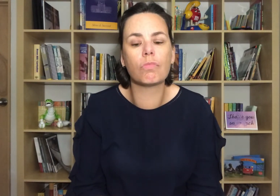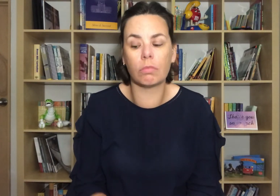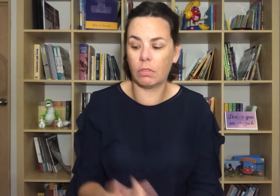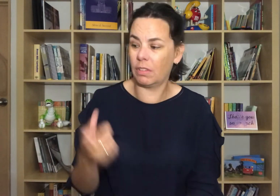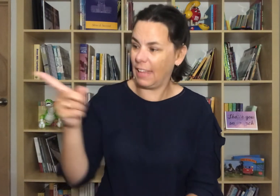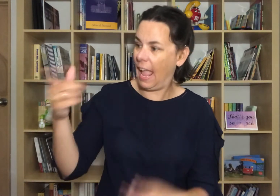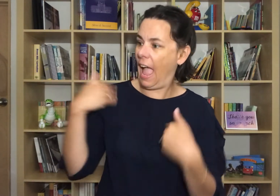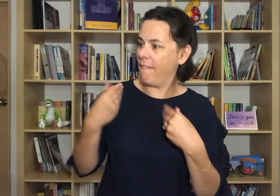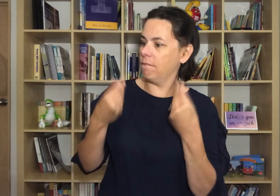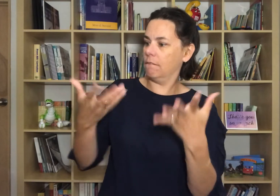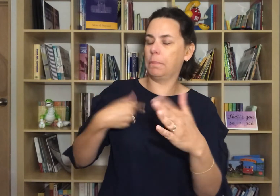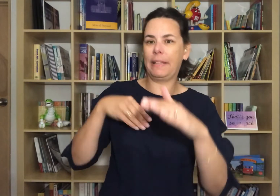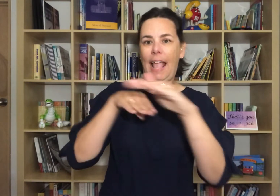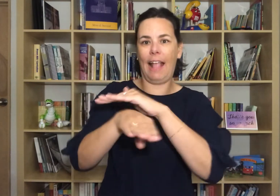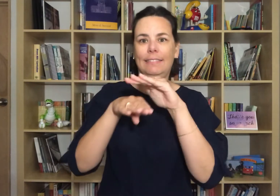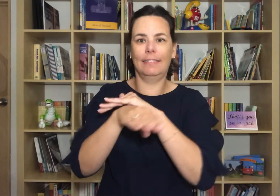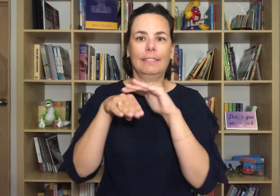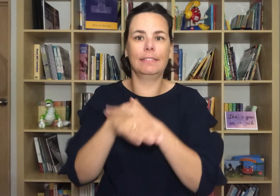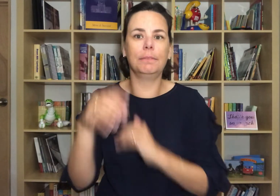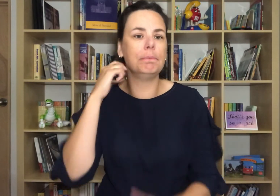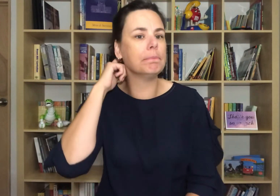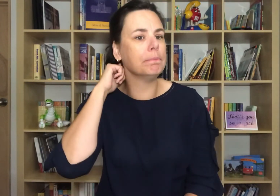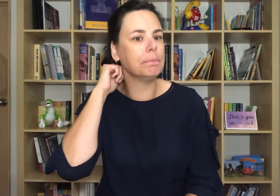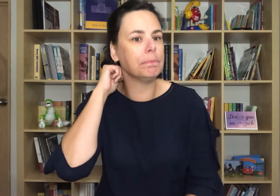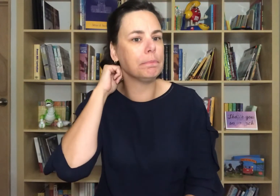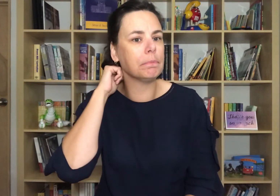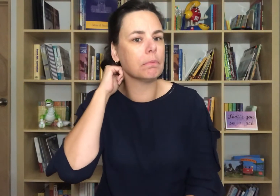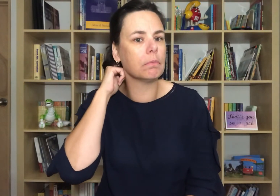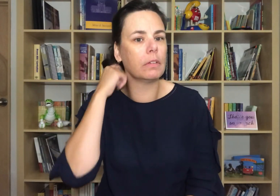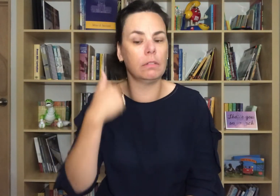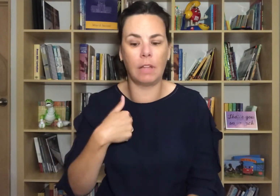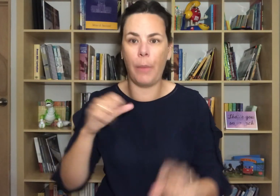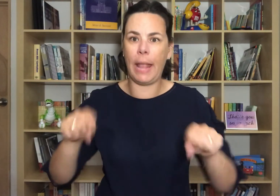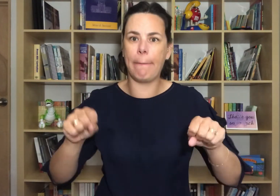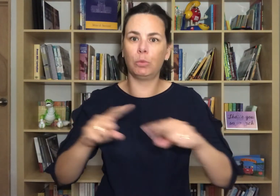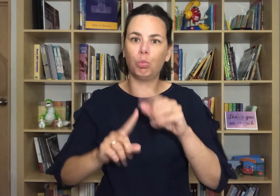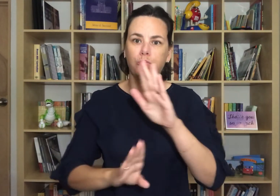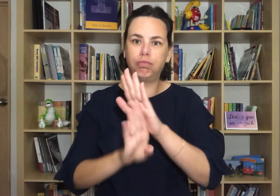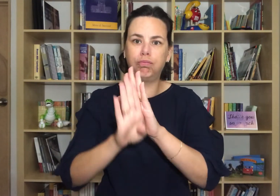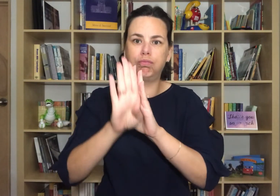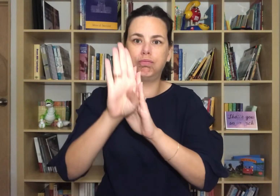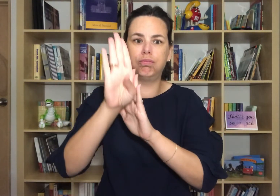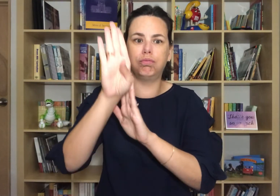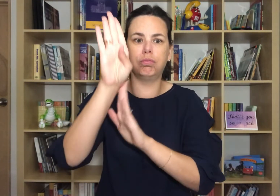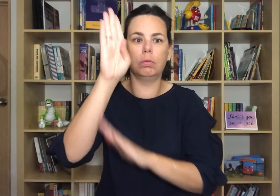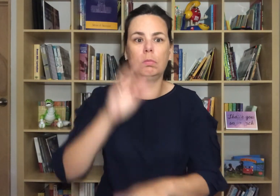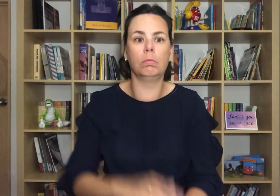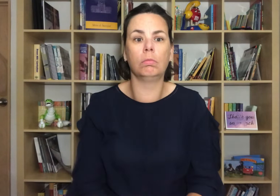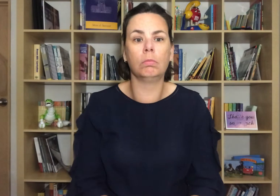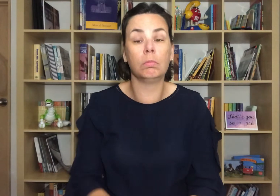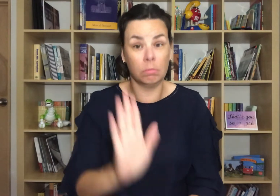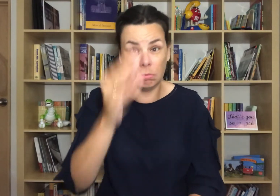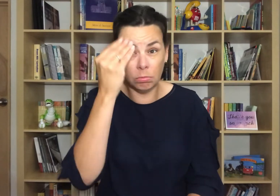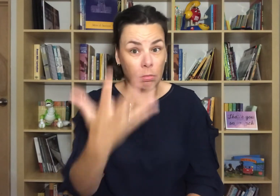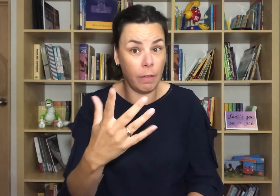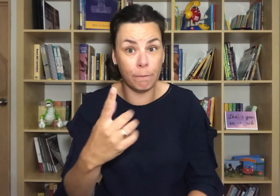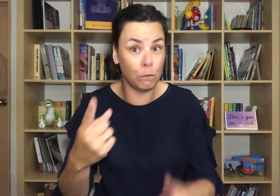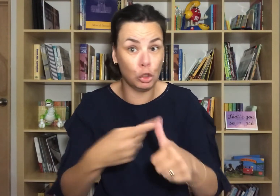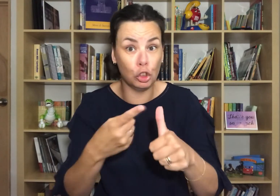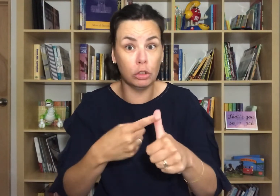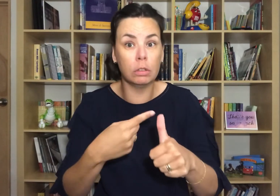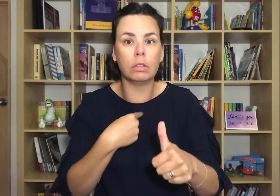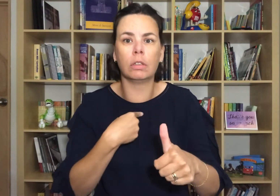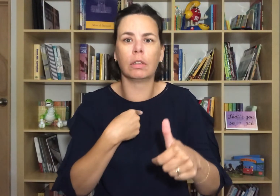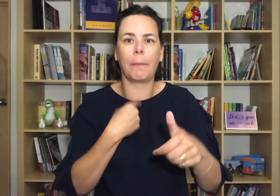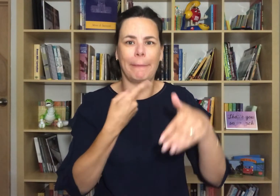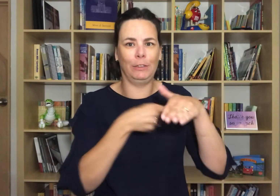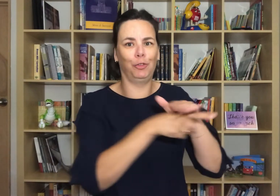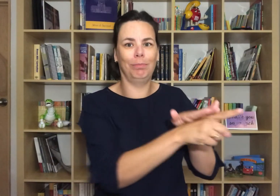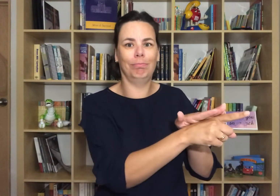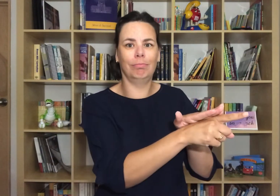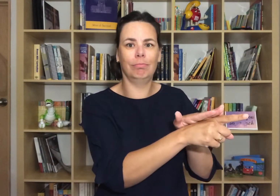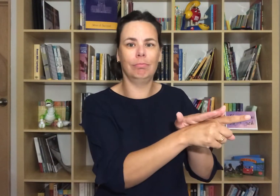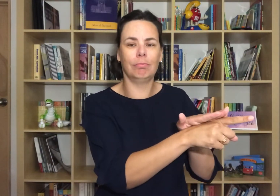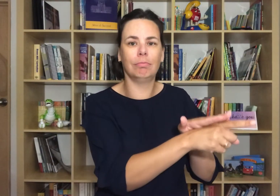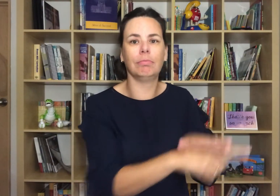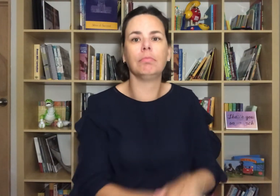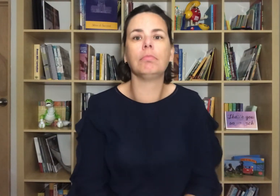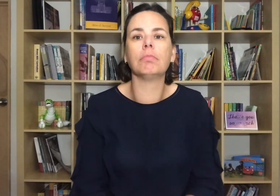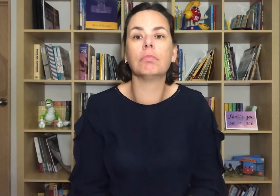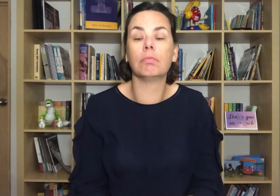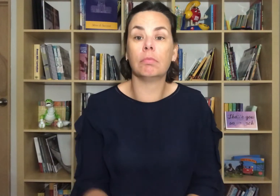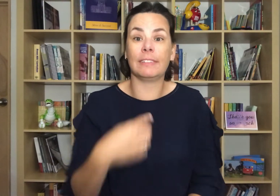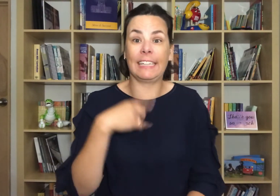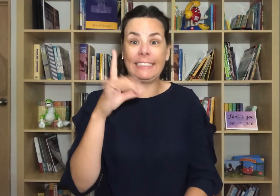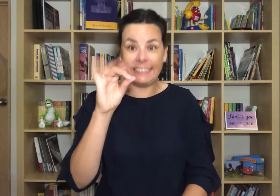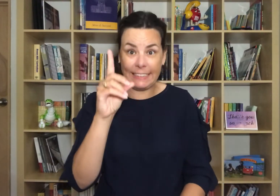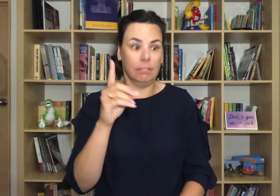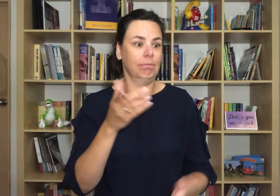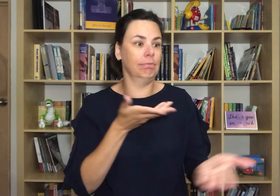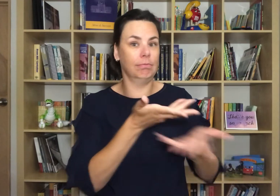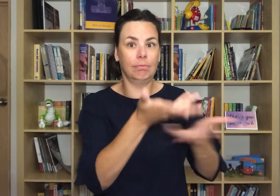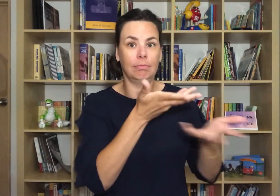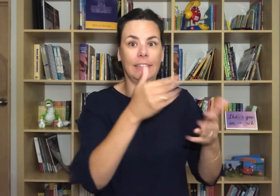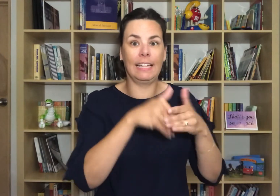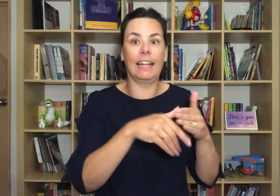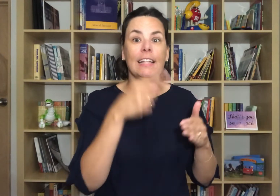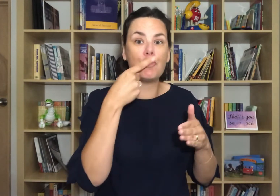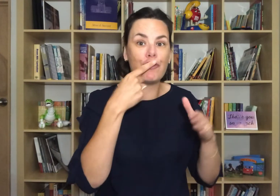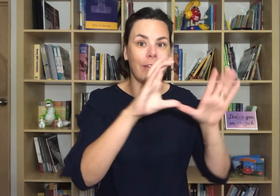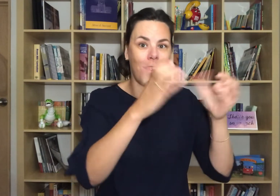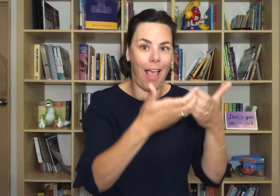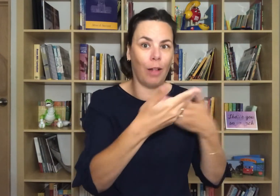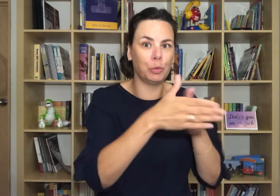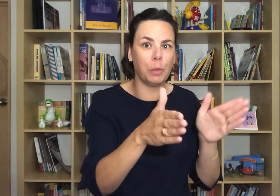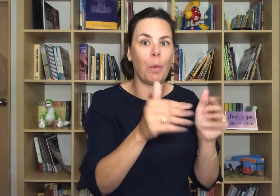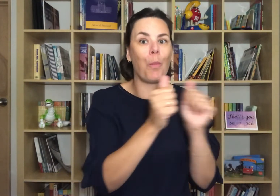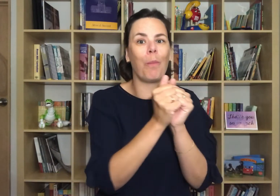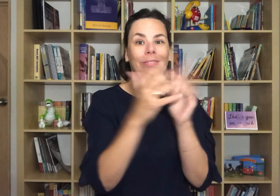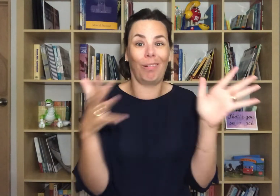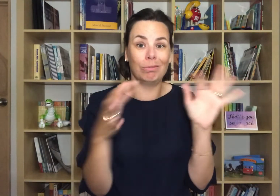the access I needed to thrive. I was first a mainstream student without interpreters and struggled